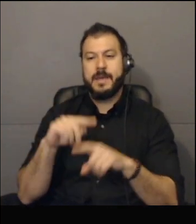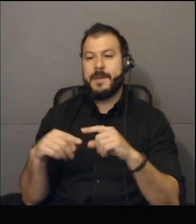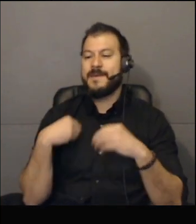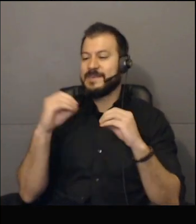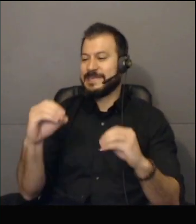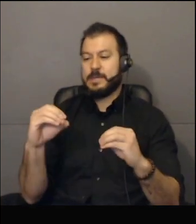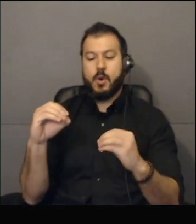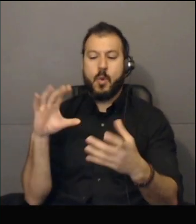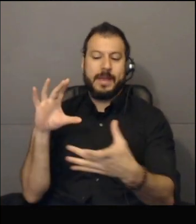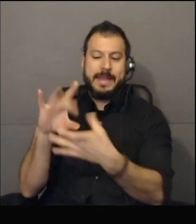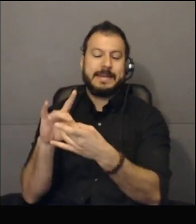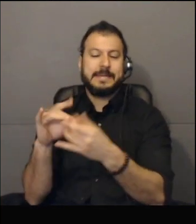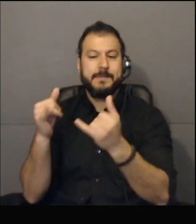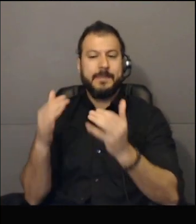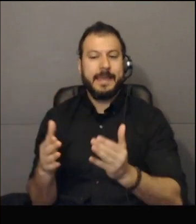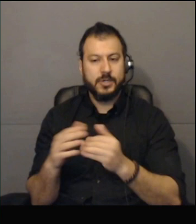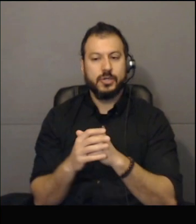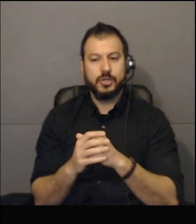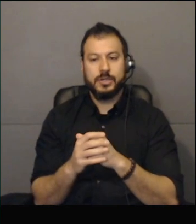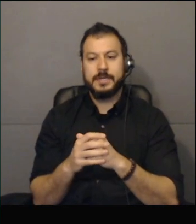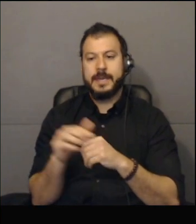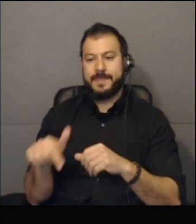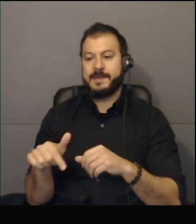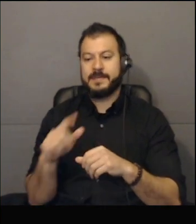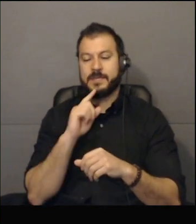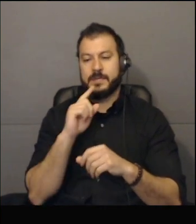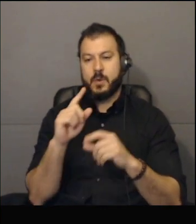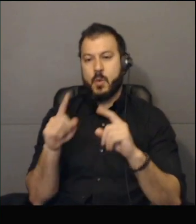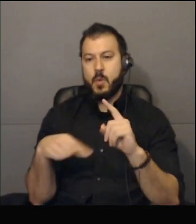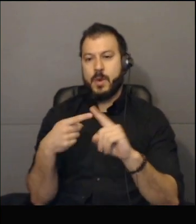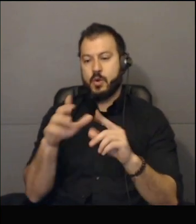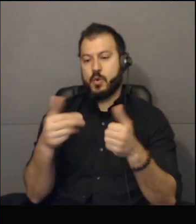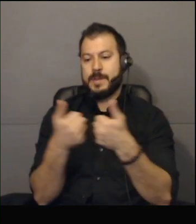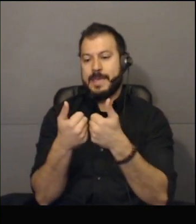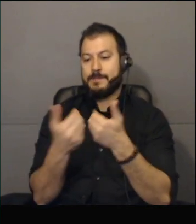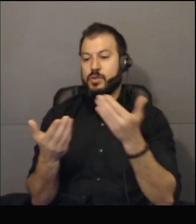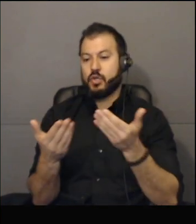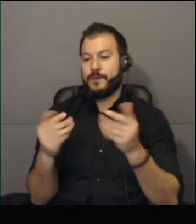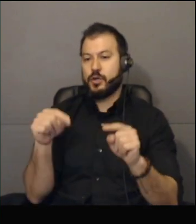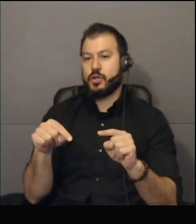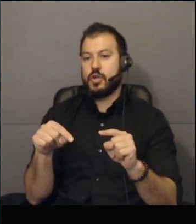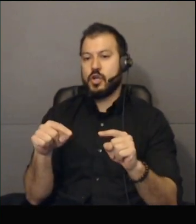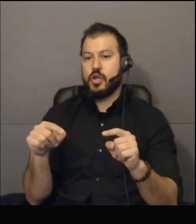machine, but I have 0 connected players. Basically this is the state of your game server that